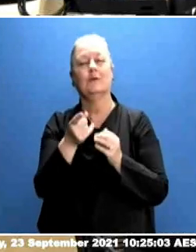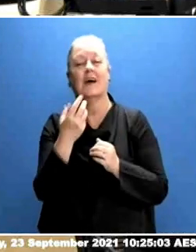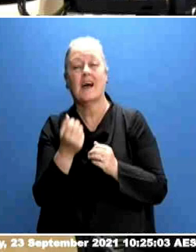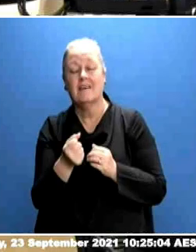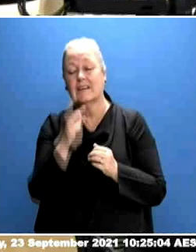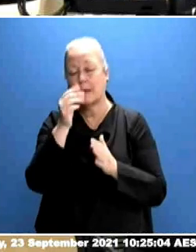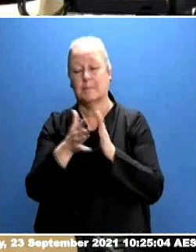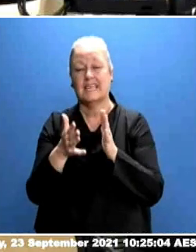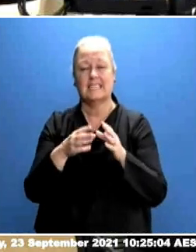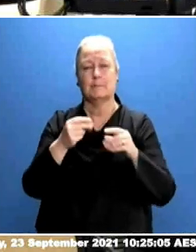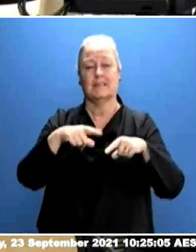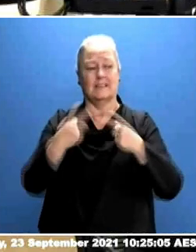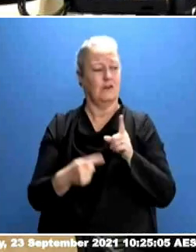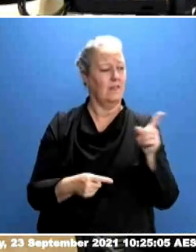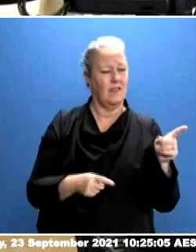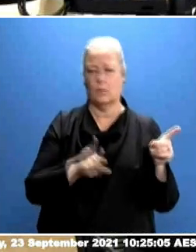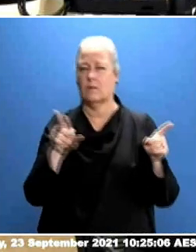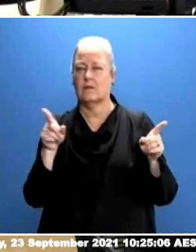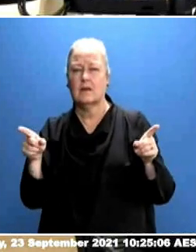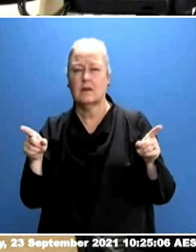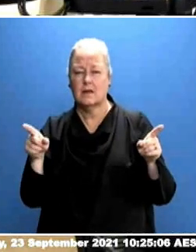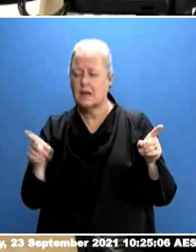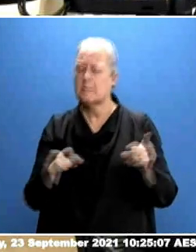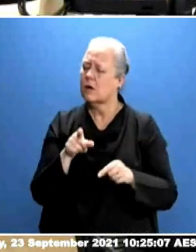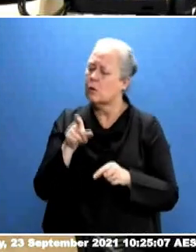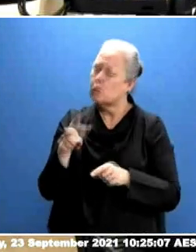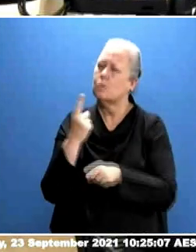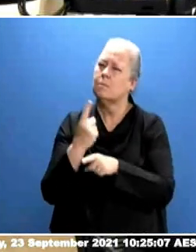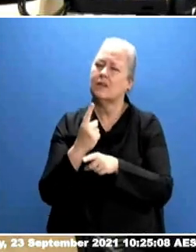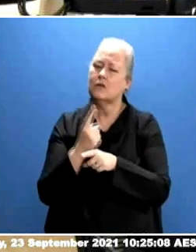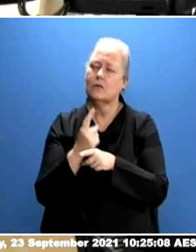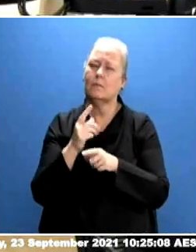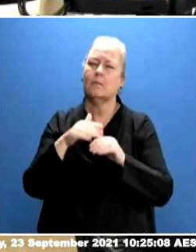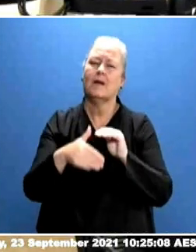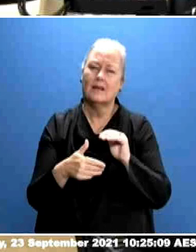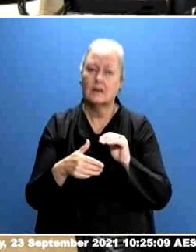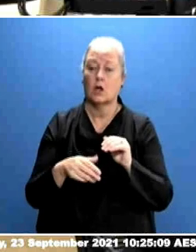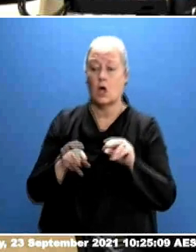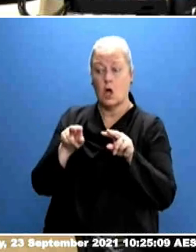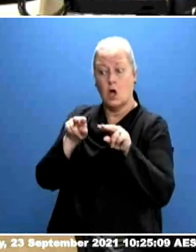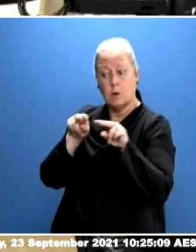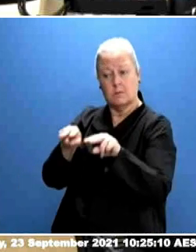But here when you're talking about assessment, you mentioned about the process of observational assessment by staff.